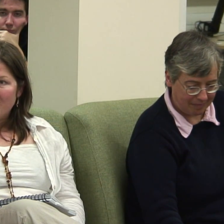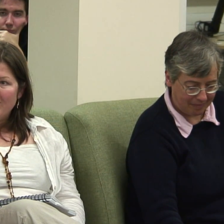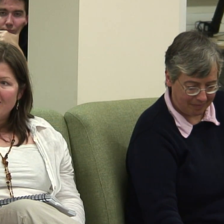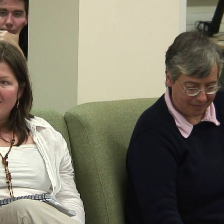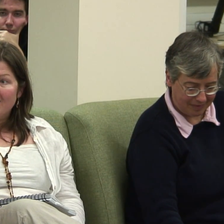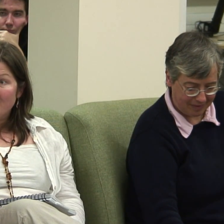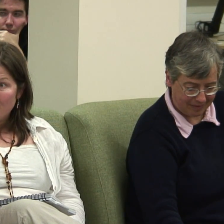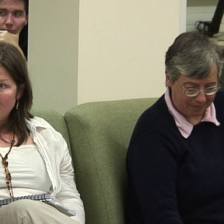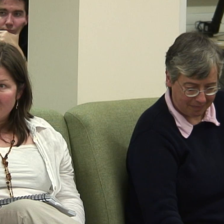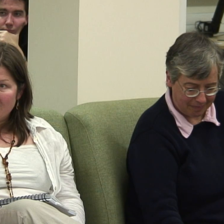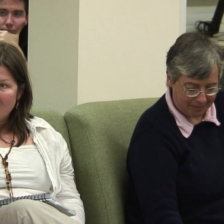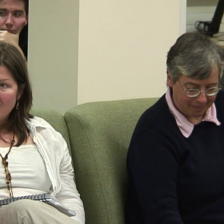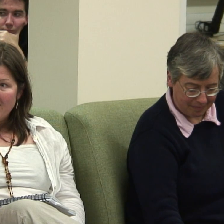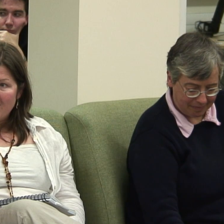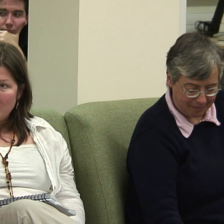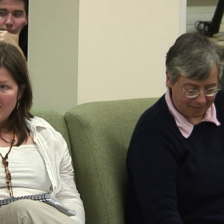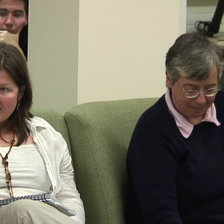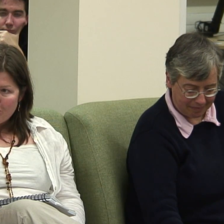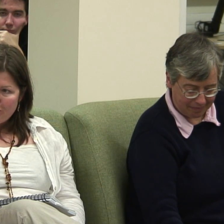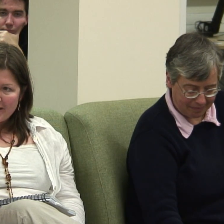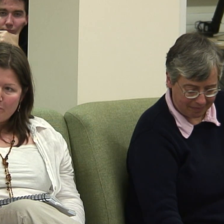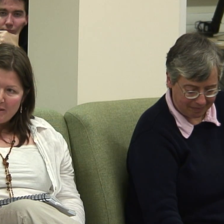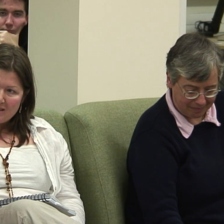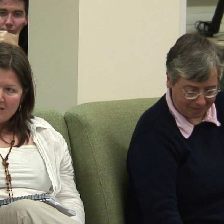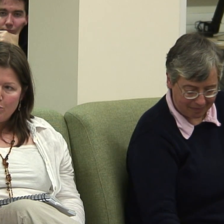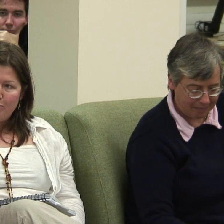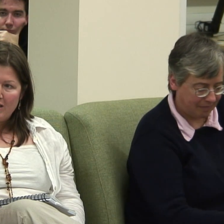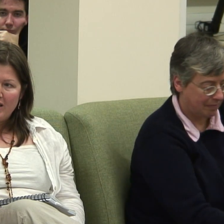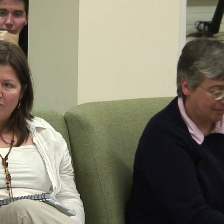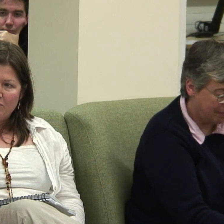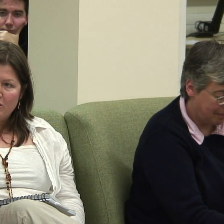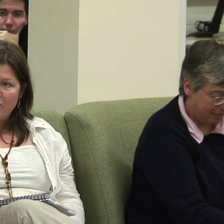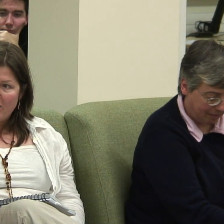nurses and social workers and I'm an expert by experience as I'm a mental health survivor